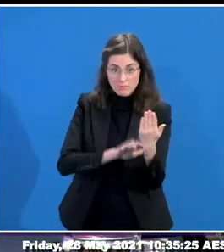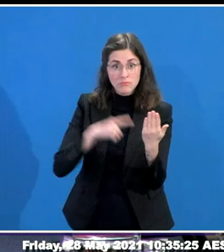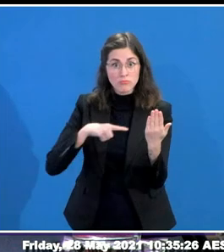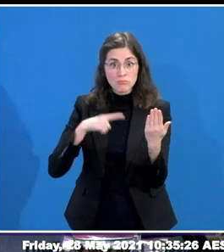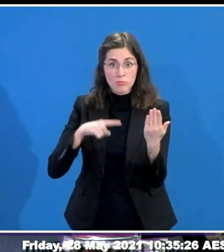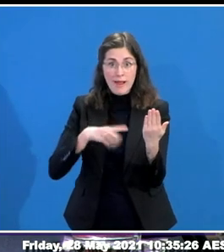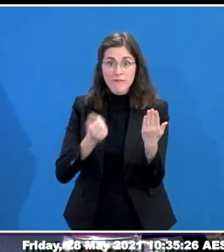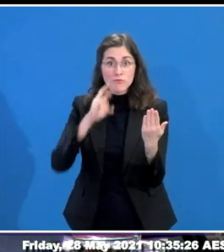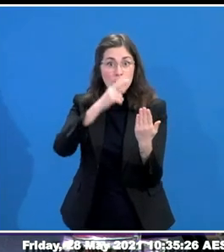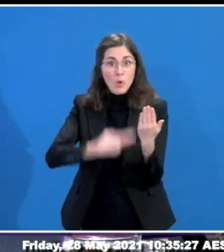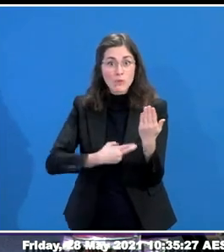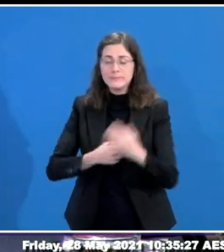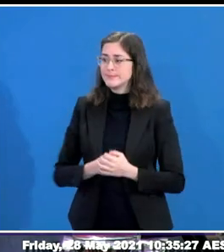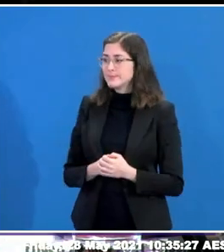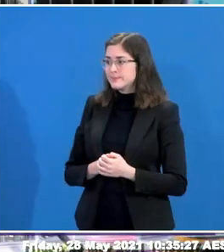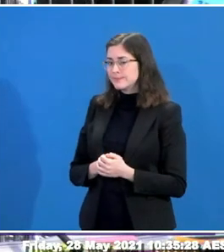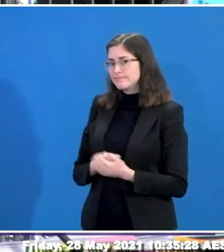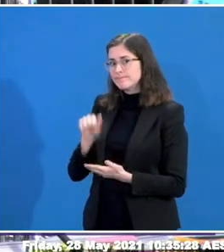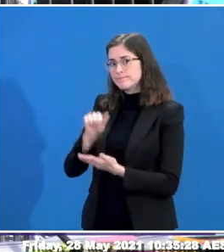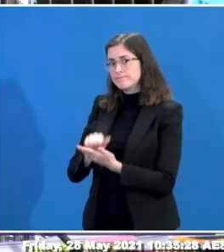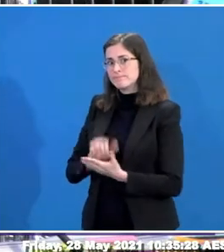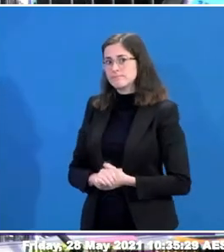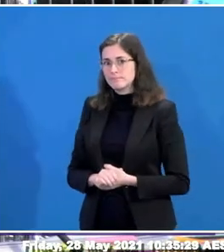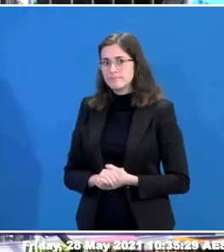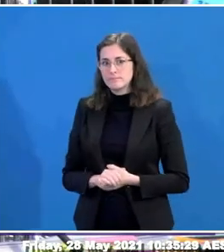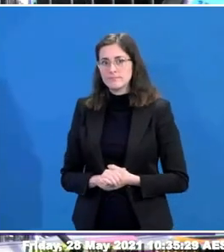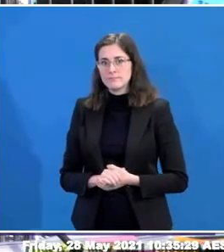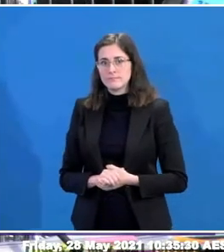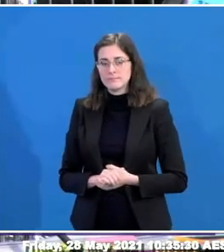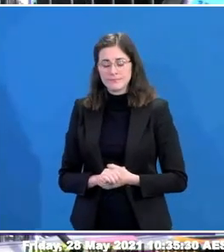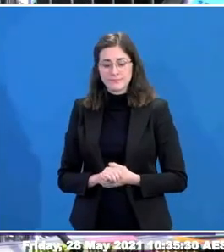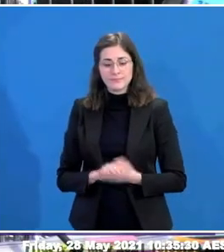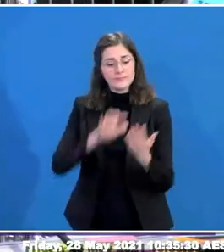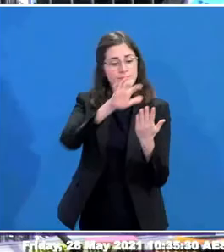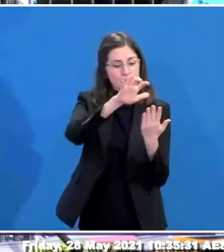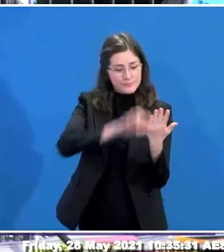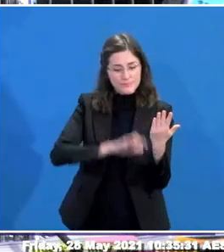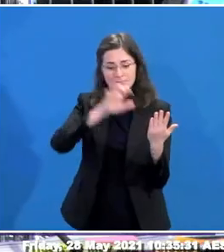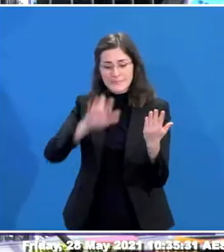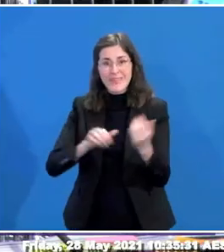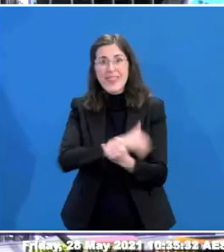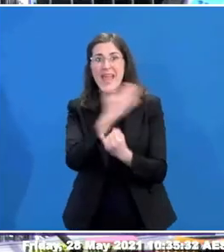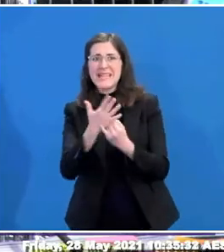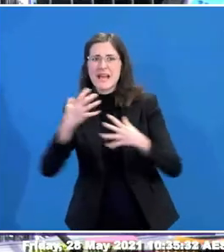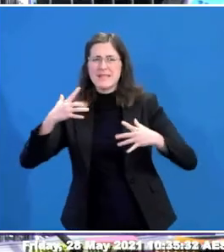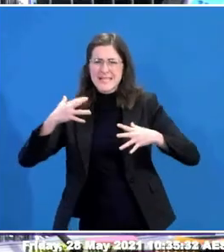Do you see that? Yes. In terms of the findings at page 41, there is a summary of the